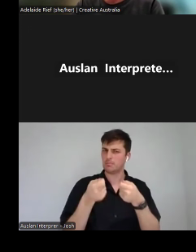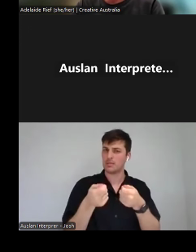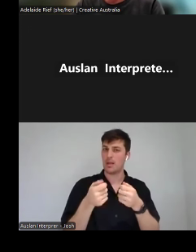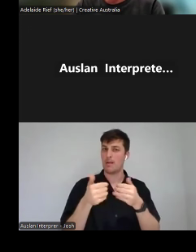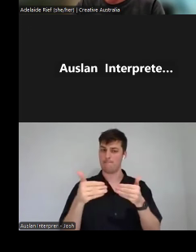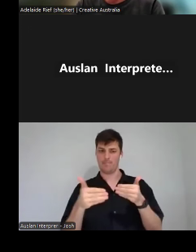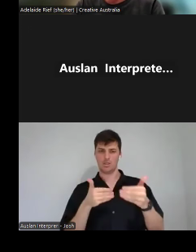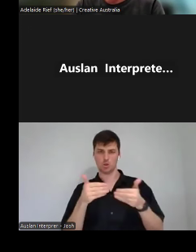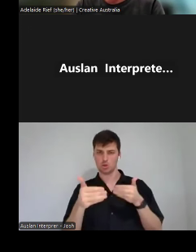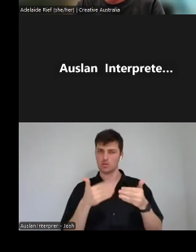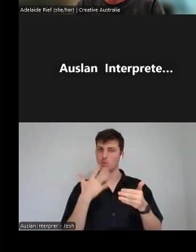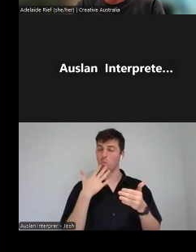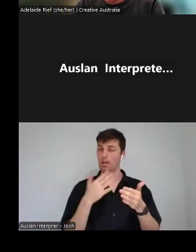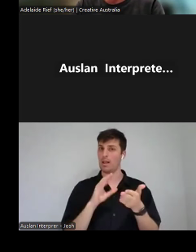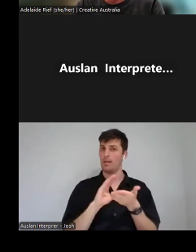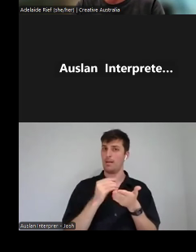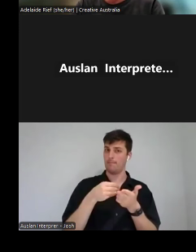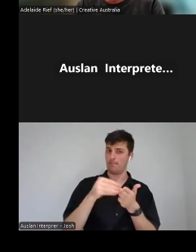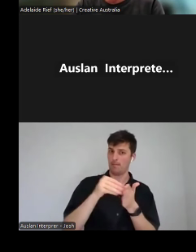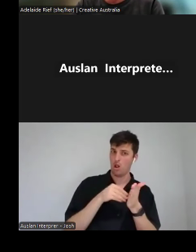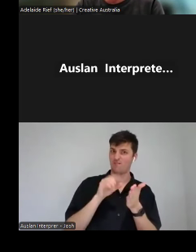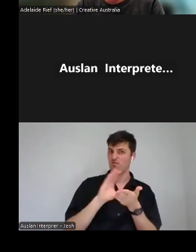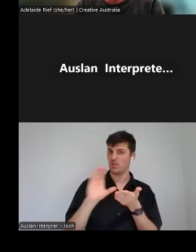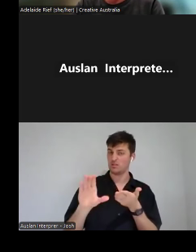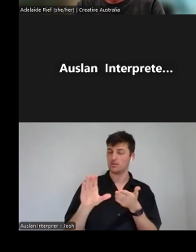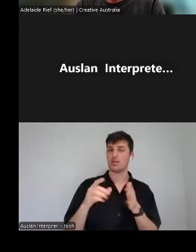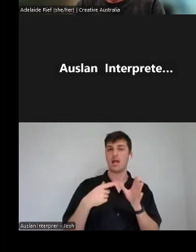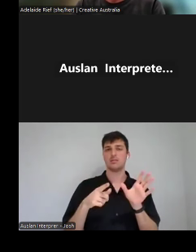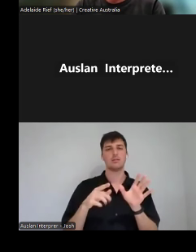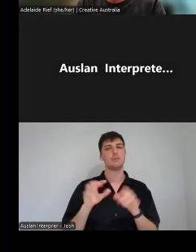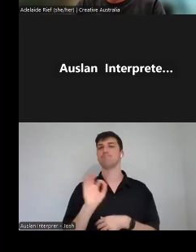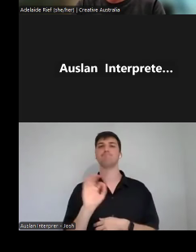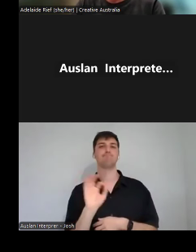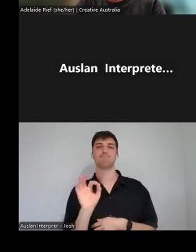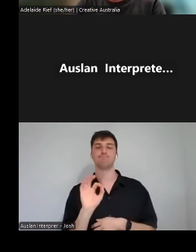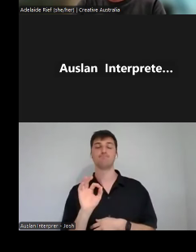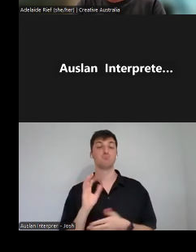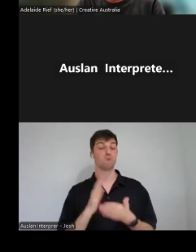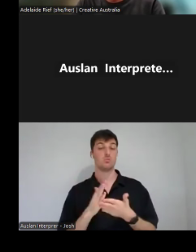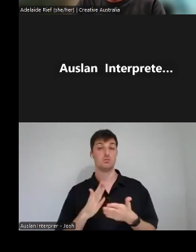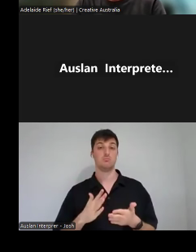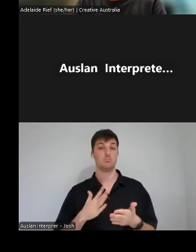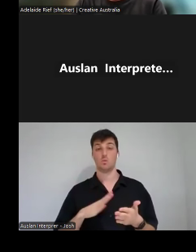you apply for either of these funds? The answer is no. We don't need you to submit a budget. For